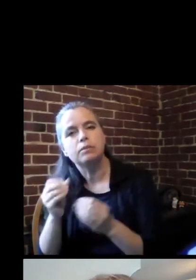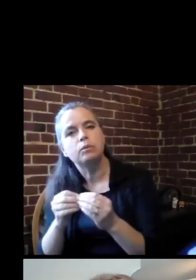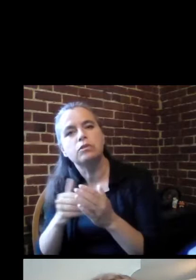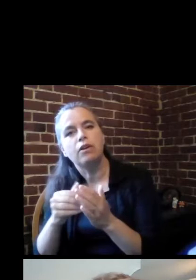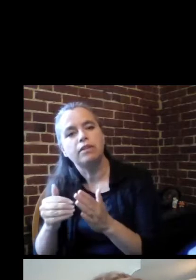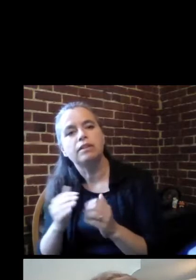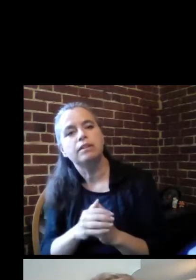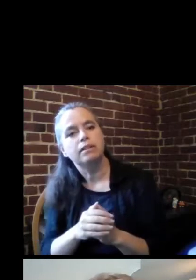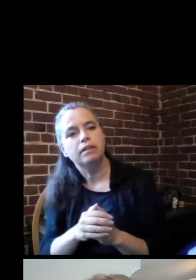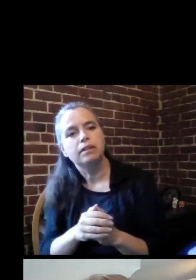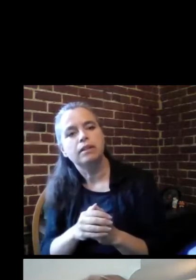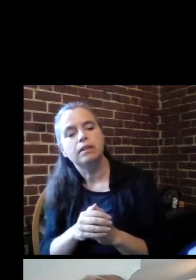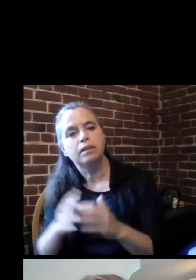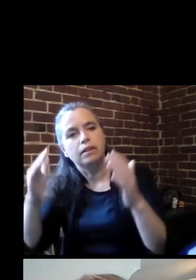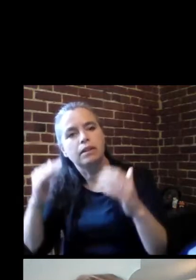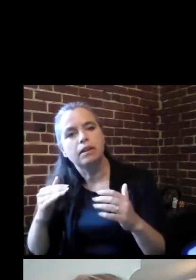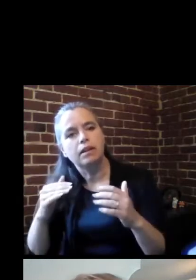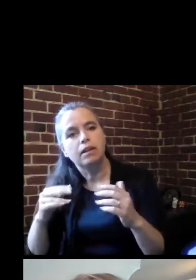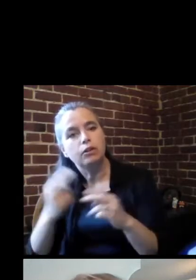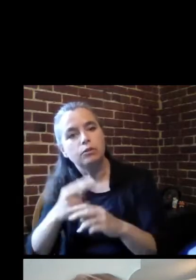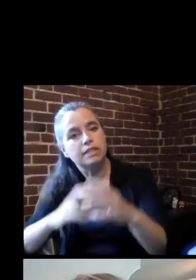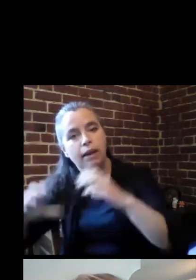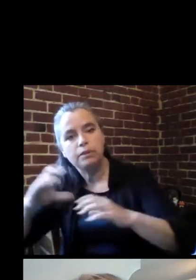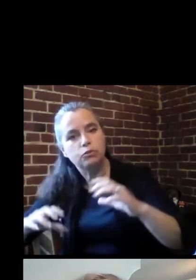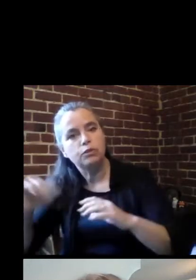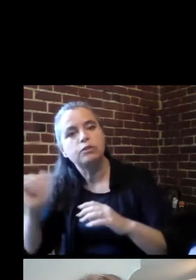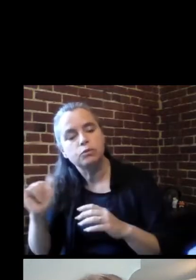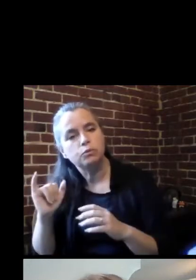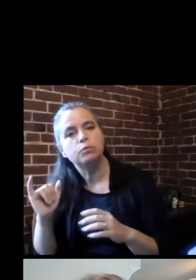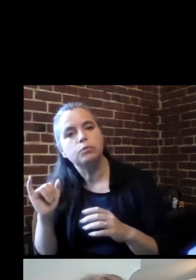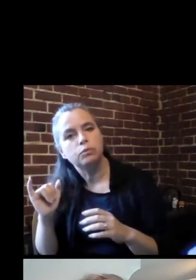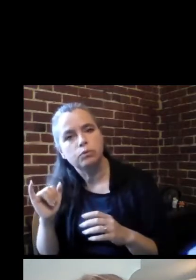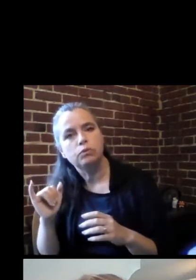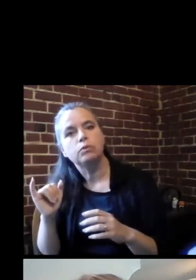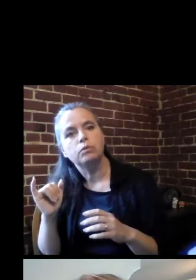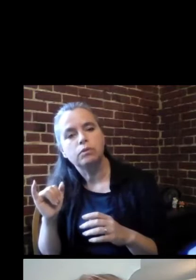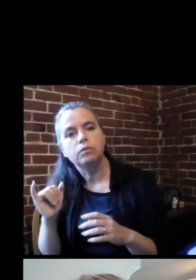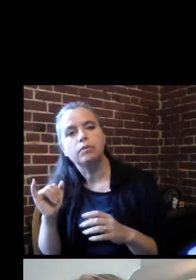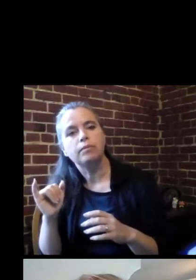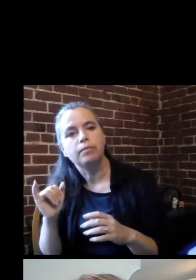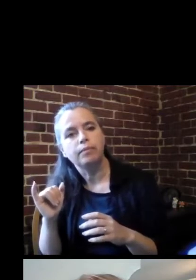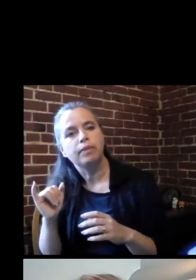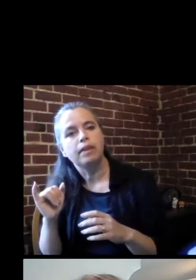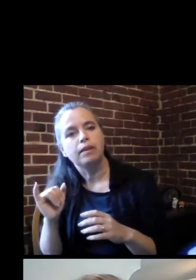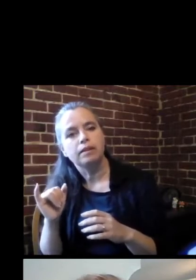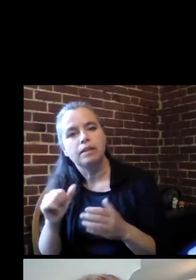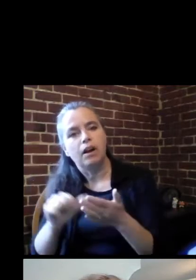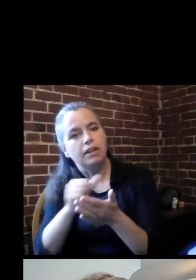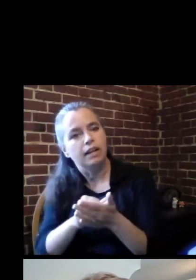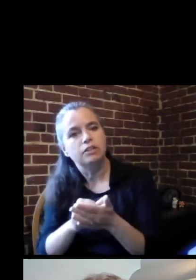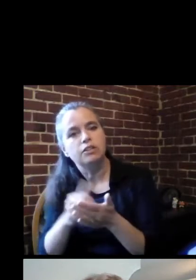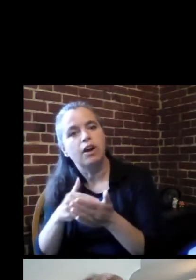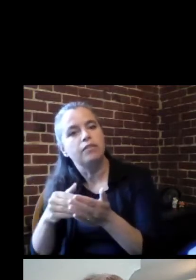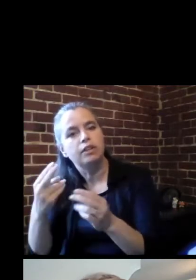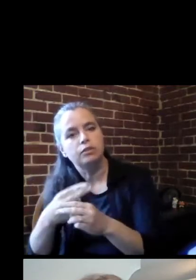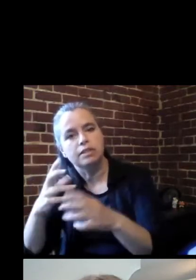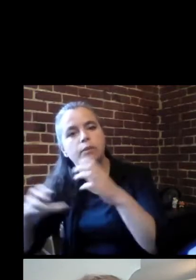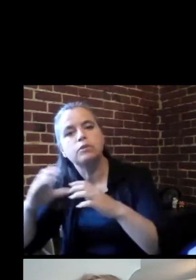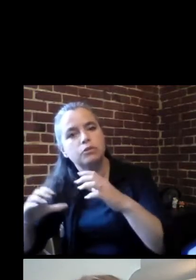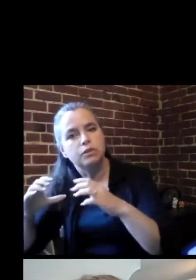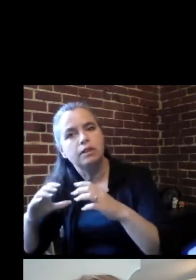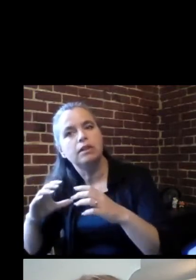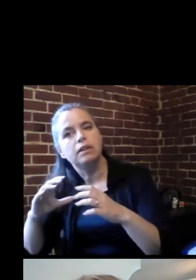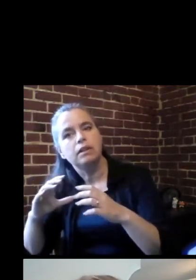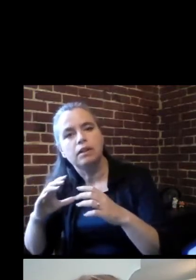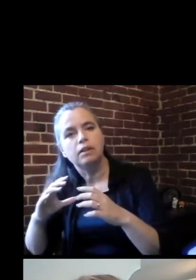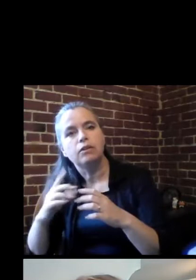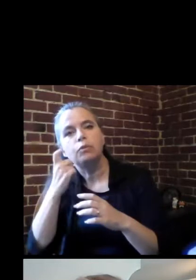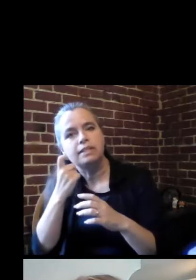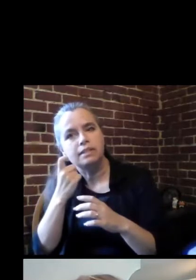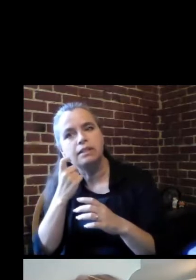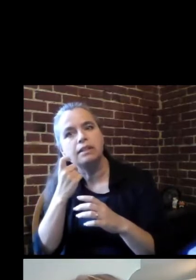And then we actually use chemistry. This is really kind of a subset of archaeology that has really kind of exploded in the last 30 years or so.